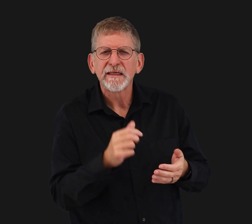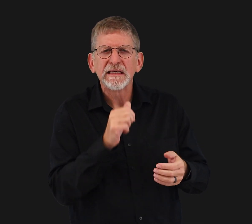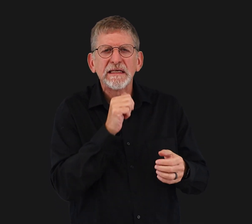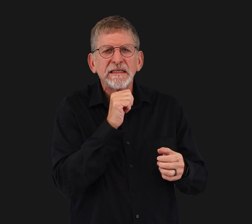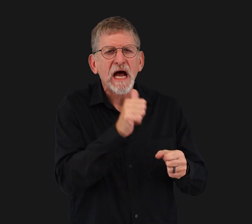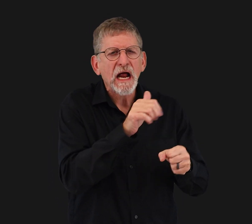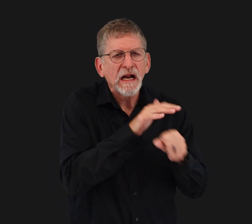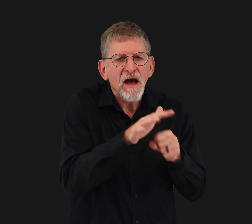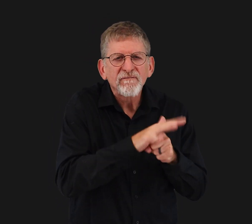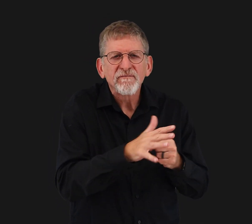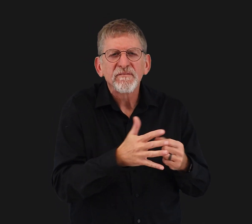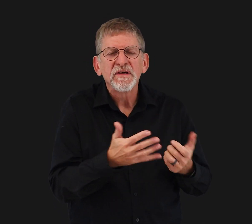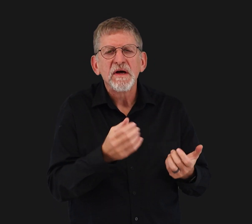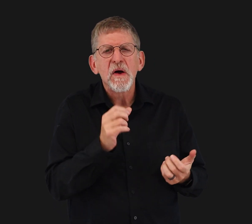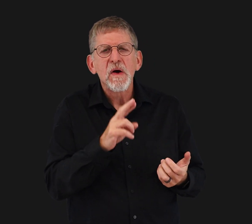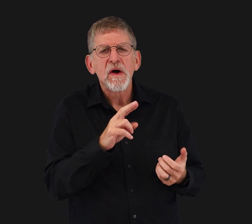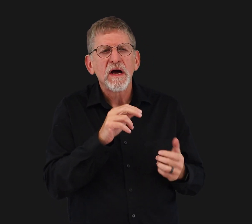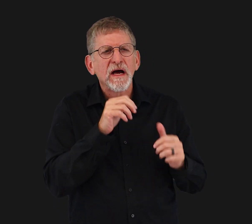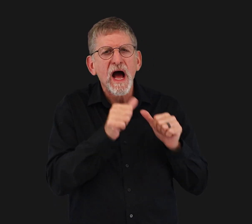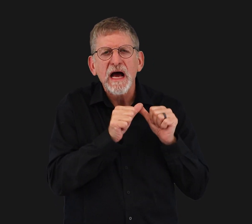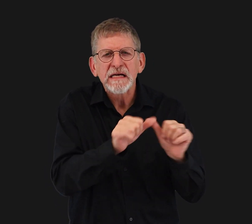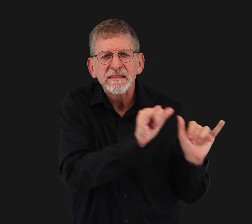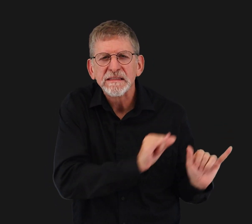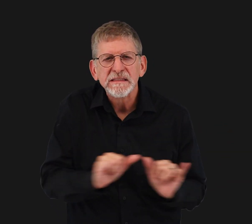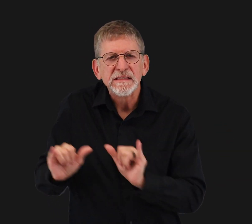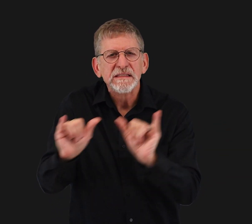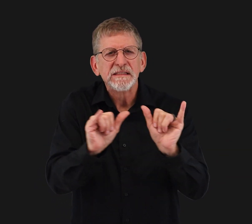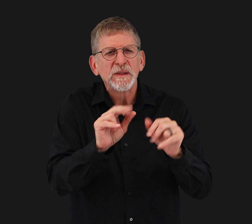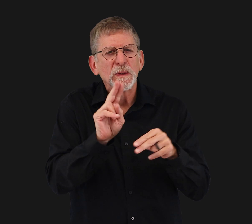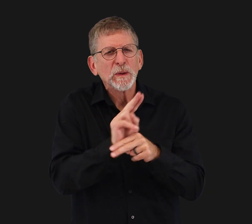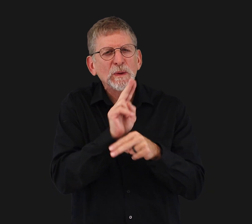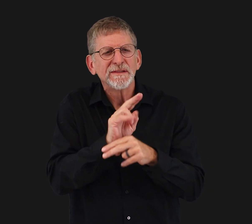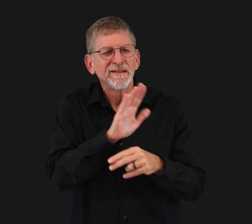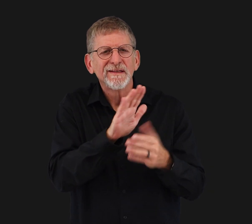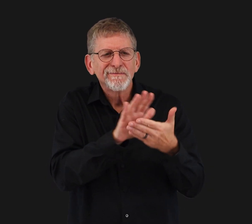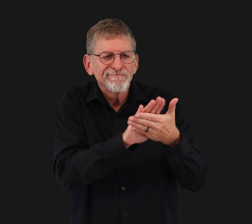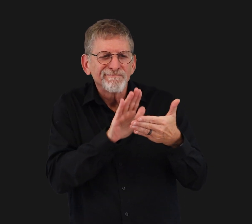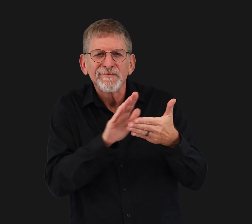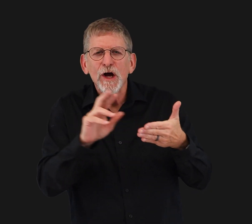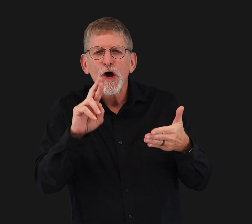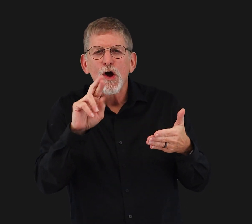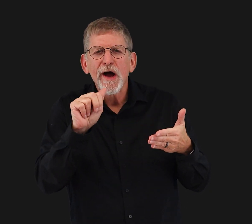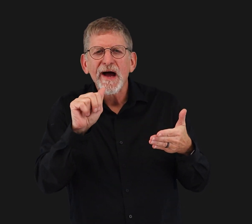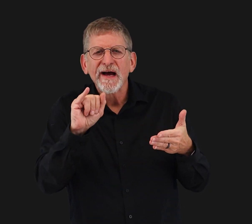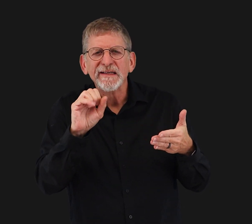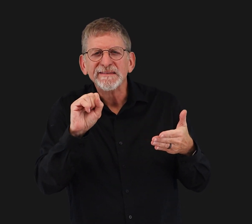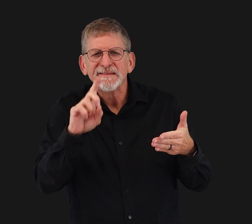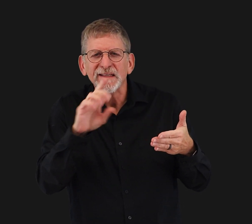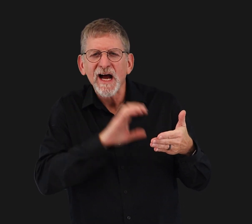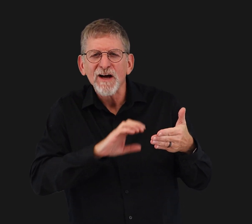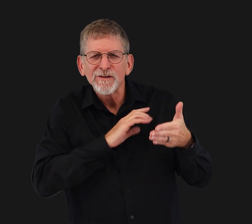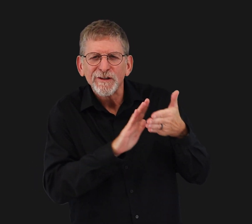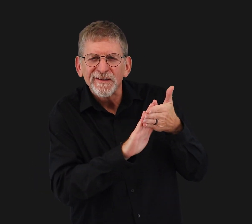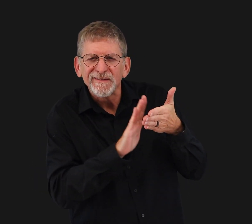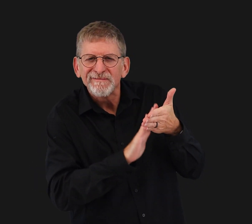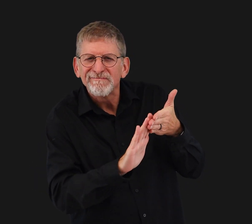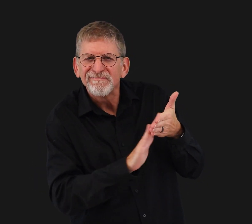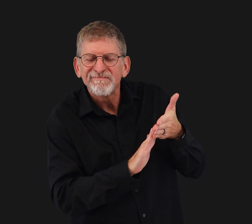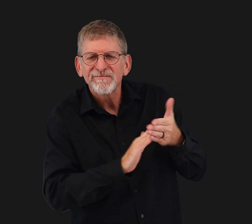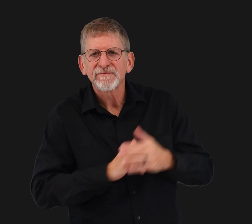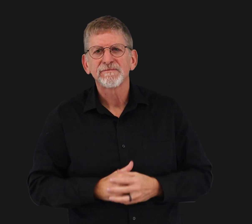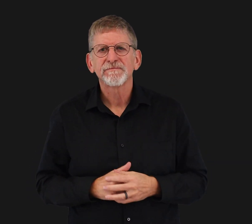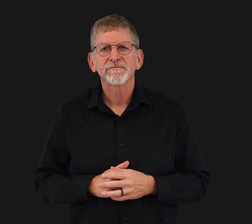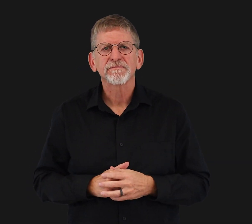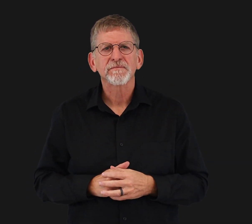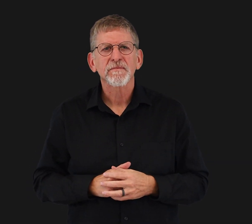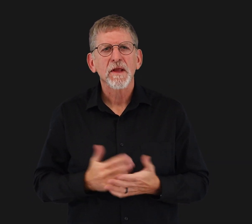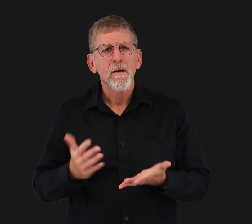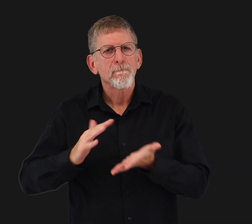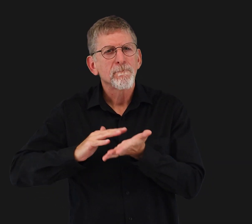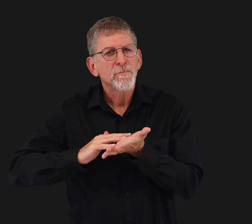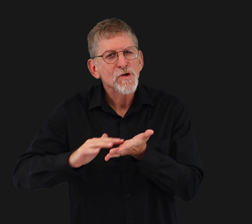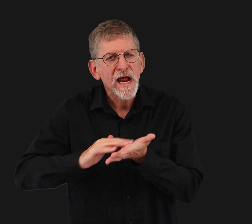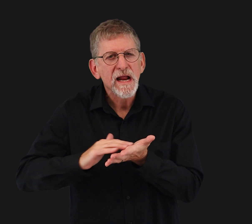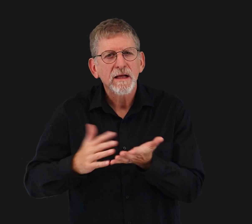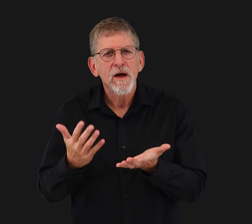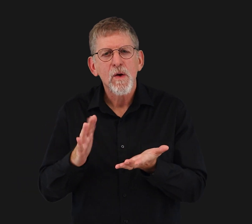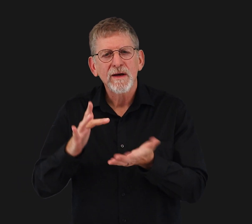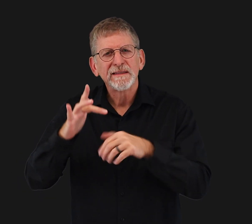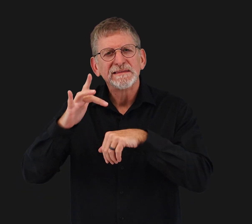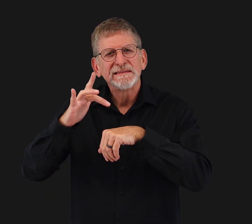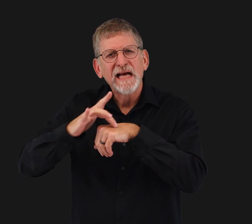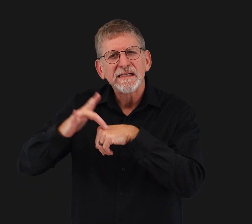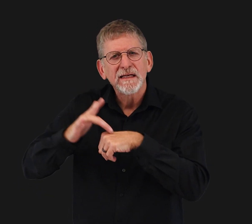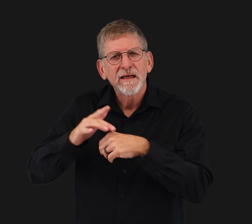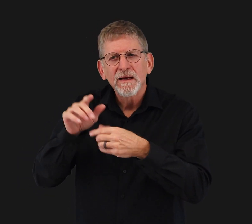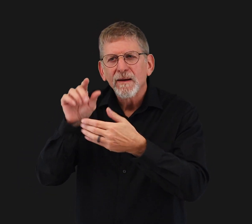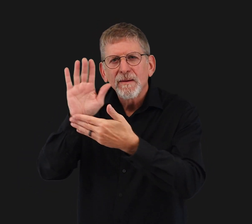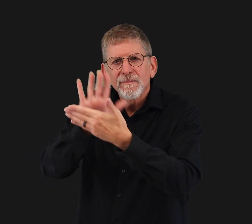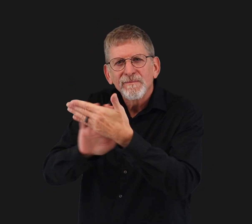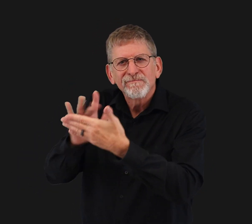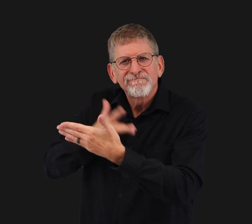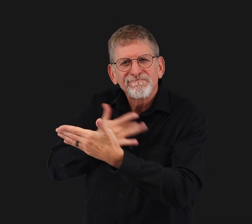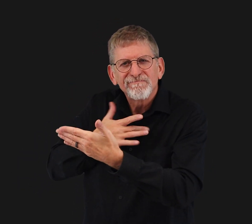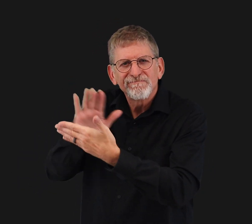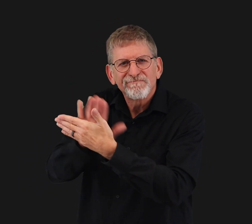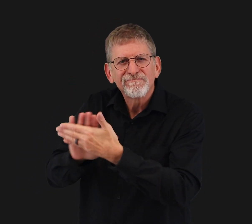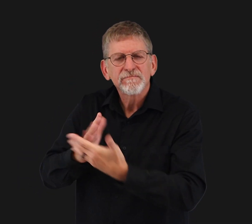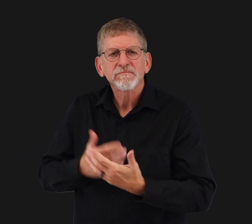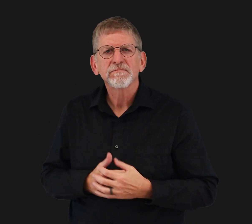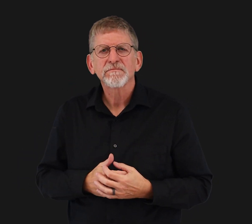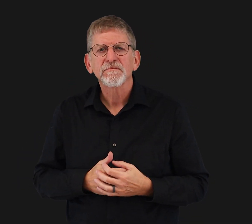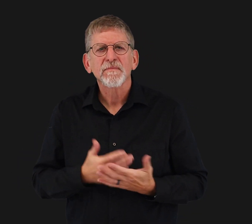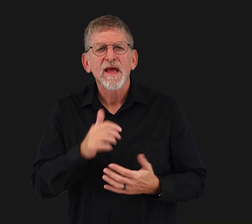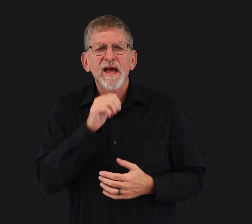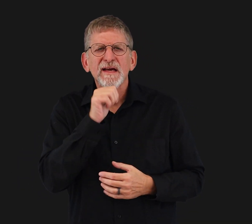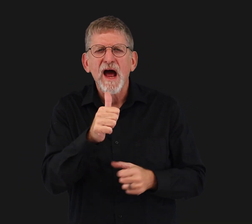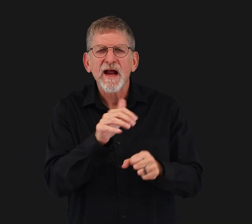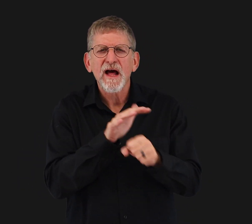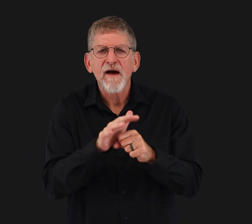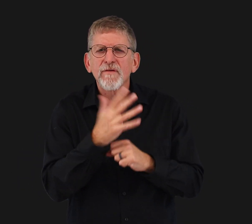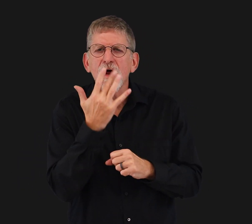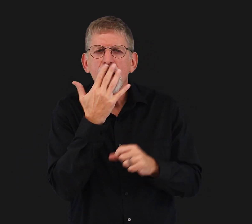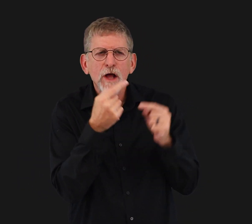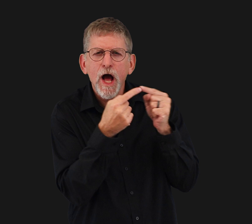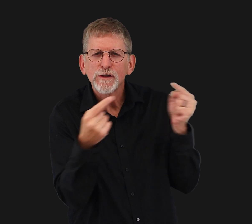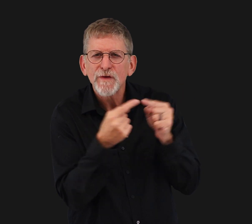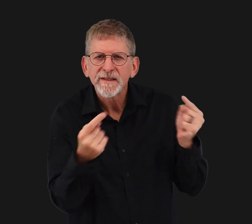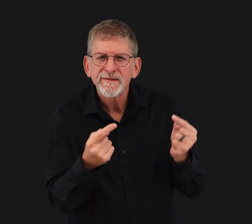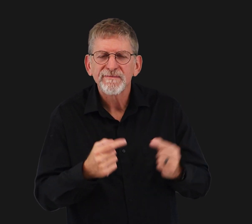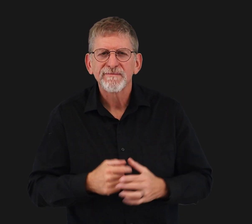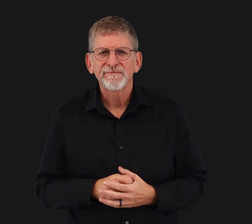insufficient and inconsistent use of raised characters, Braille and tactile markings; insufficient colour contrast)